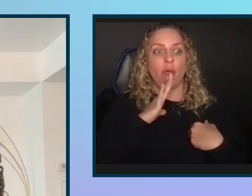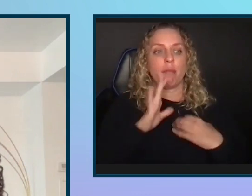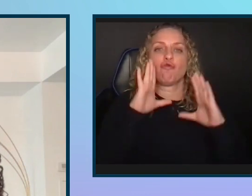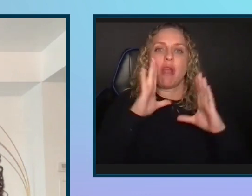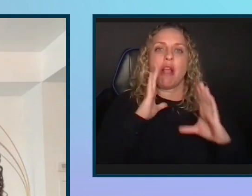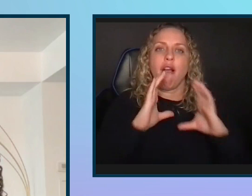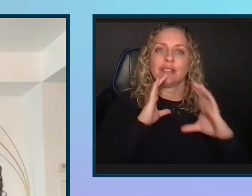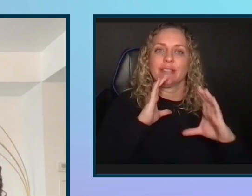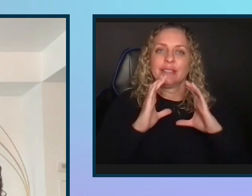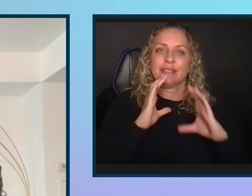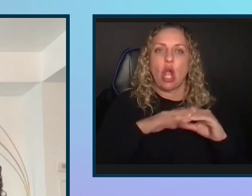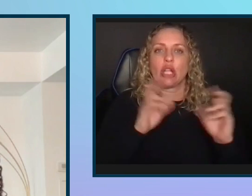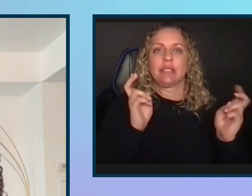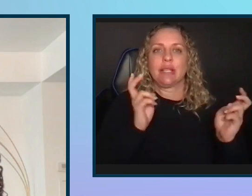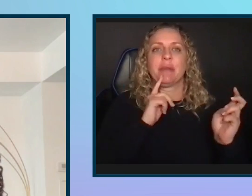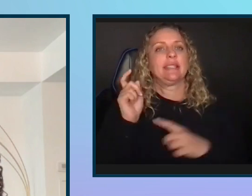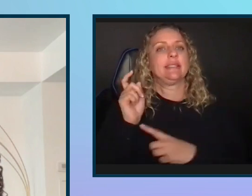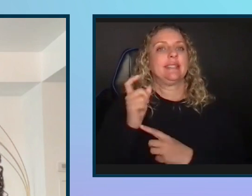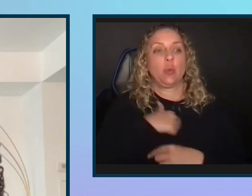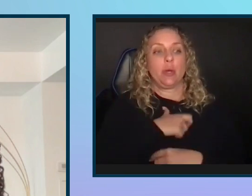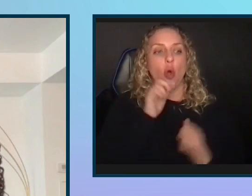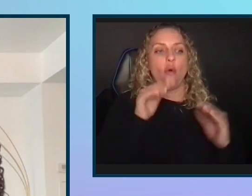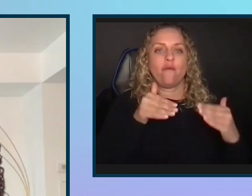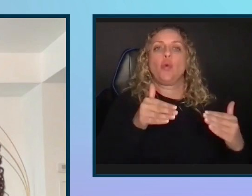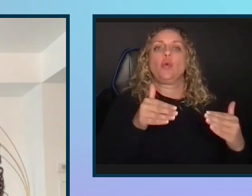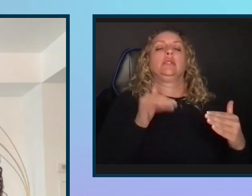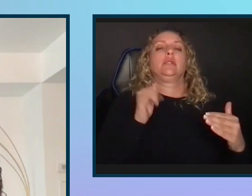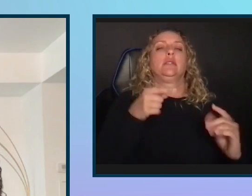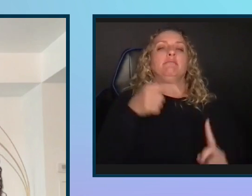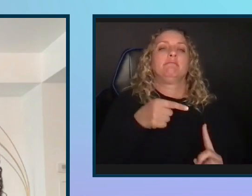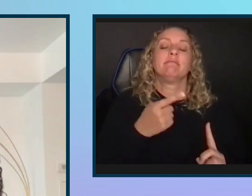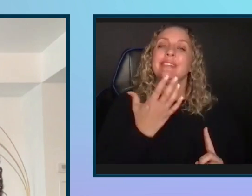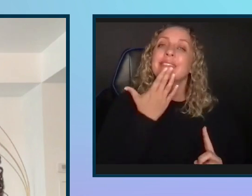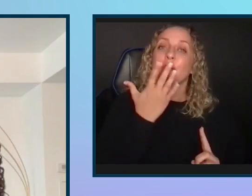on a topic that necessarily we all don't focus in on, thank you for sharing your experience